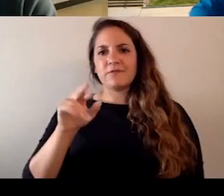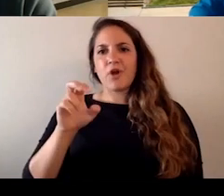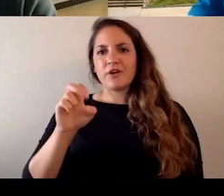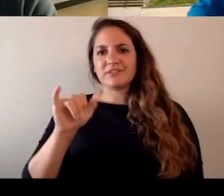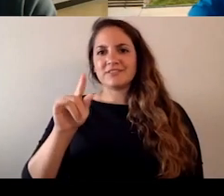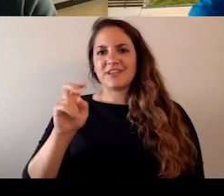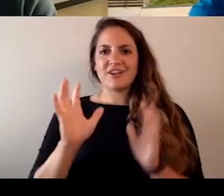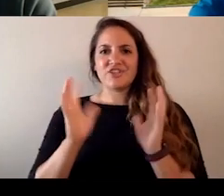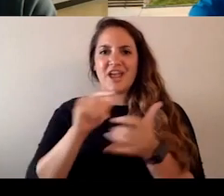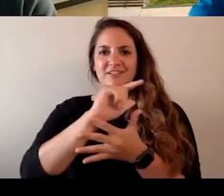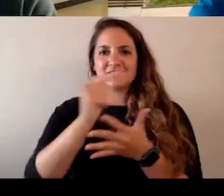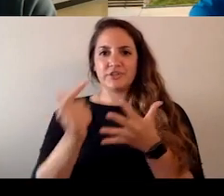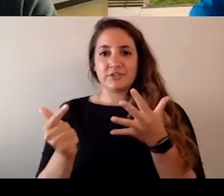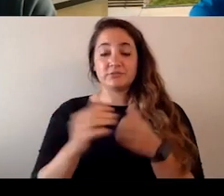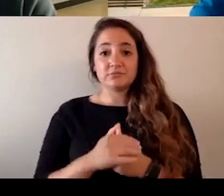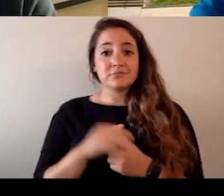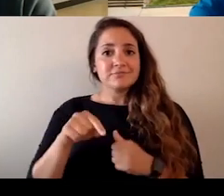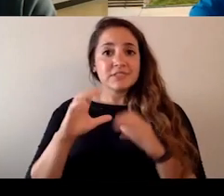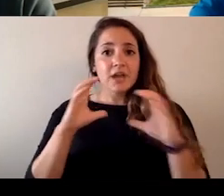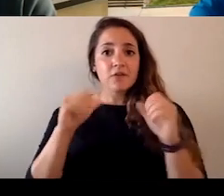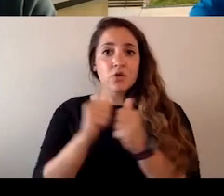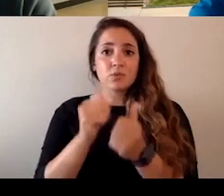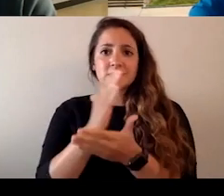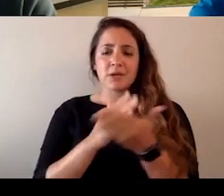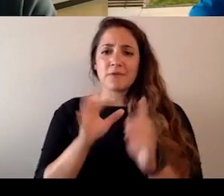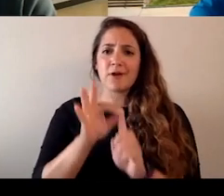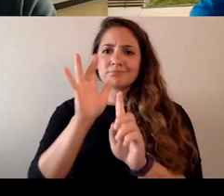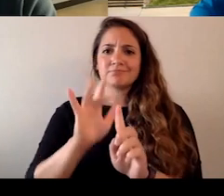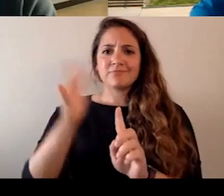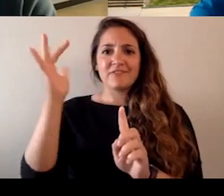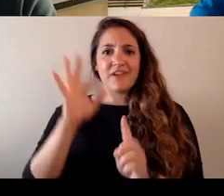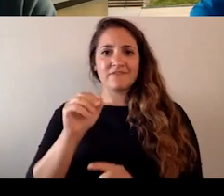These conversations with some of our star faculty are designed to provide you